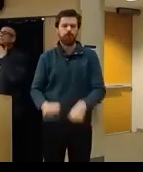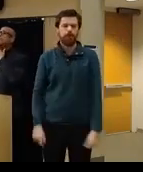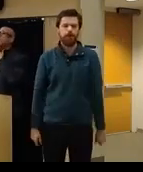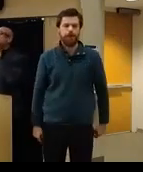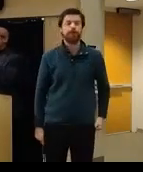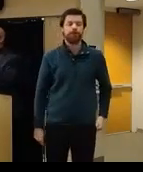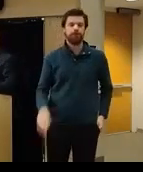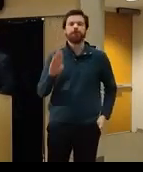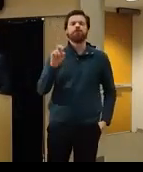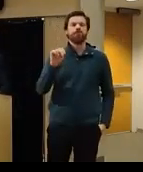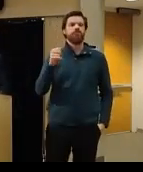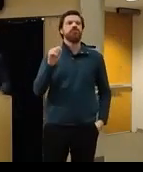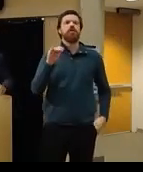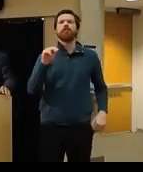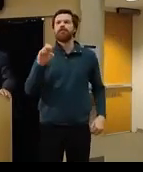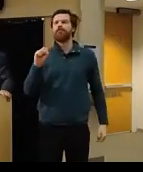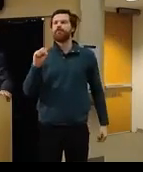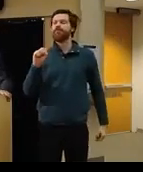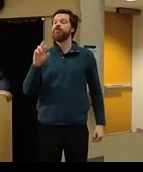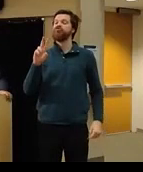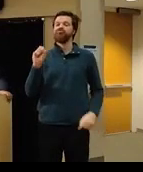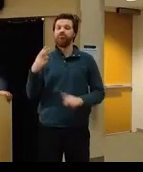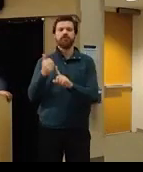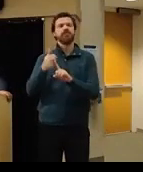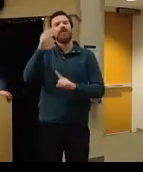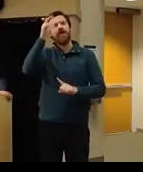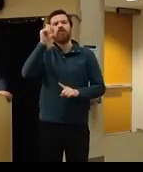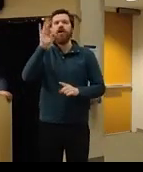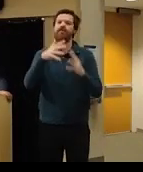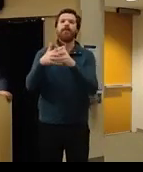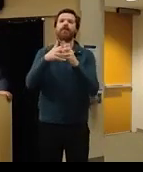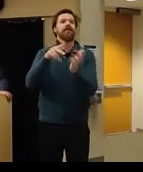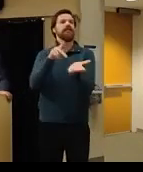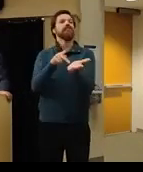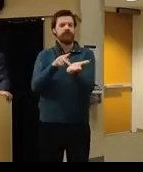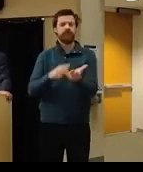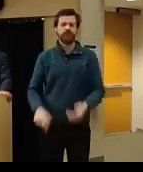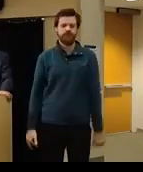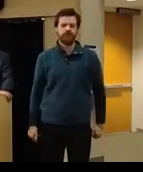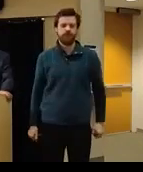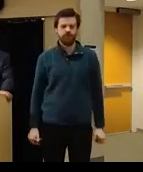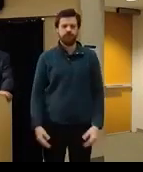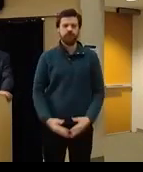Benjamin Rush as I'm sure you've probably heard is the father of American Psychiatry all right Rush